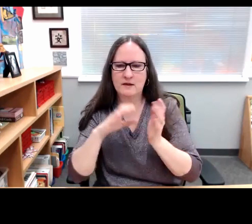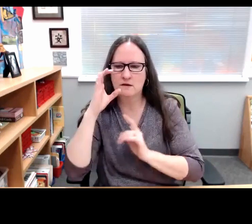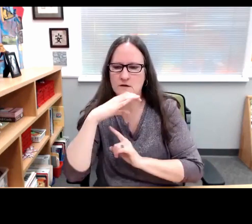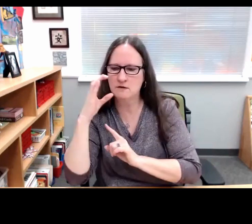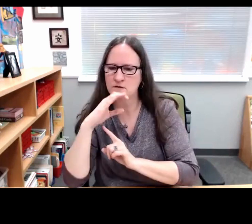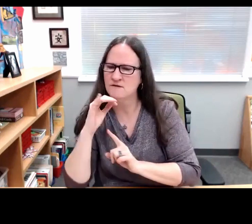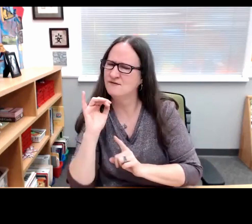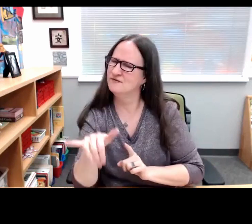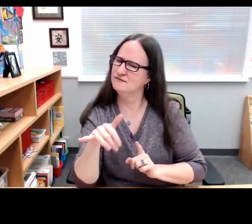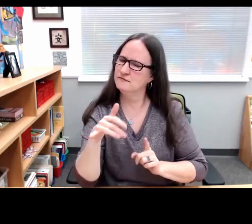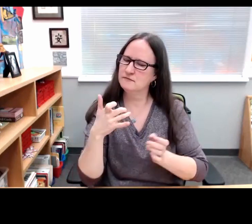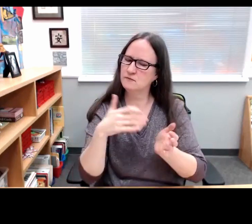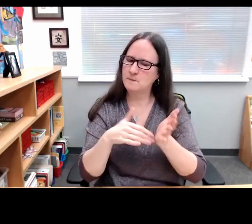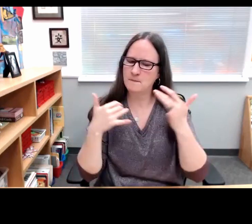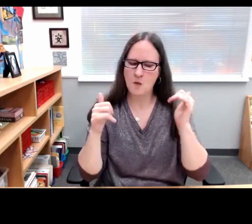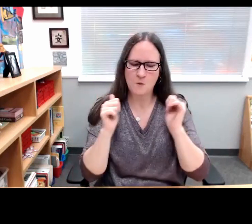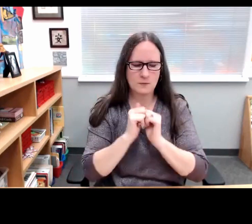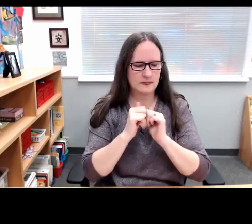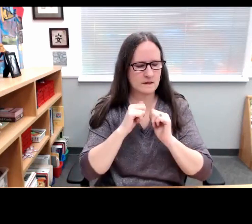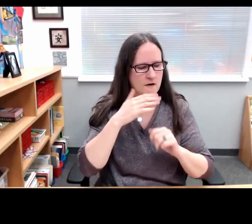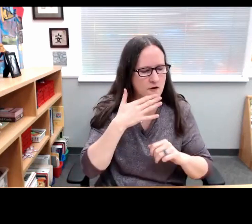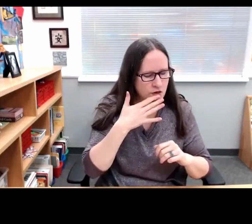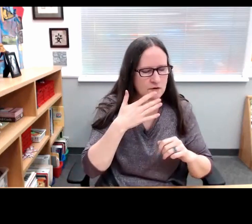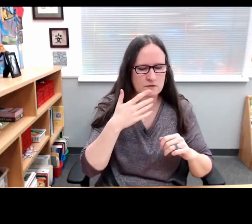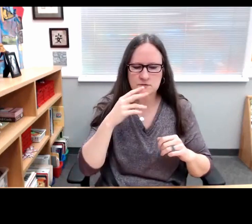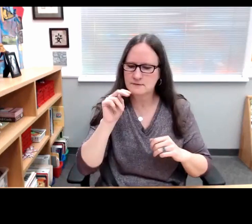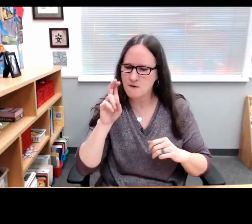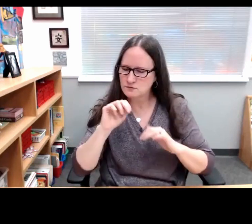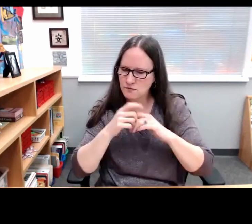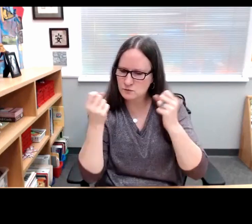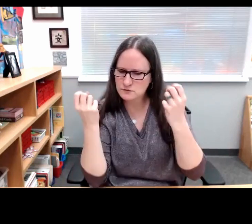weird. And I think if you sign weird over and over, it's a matter of just playing with say the